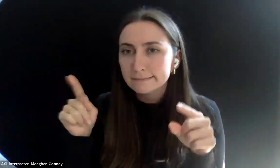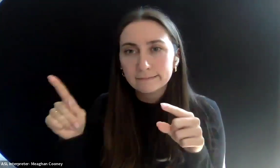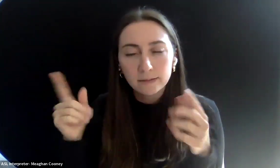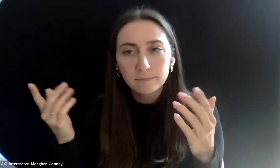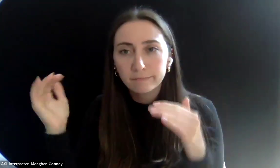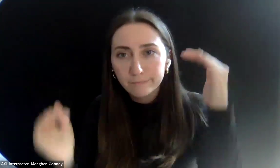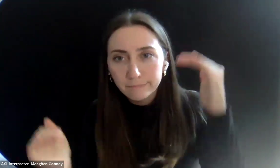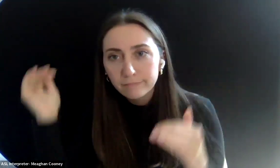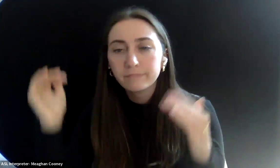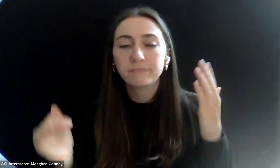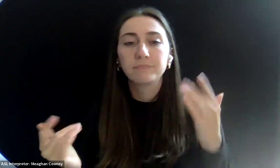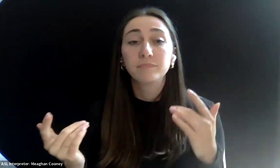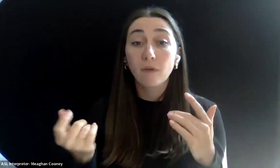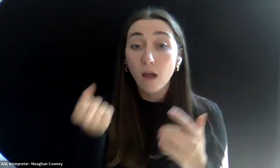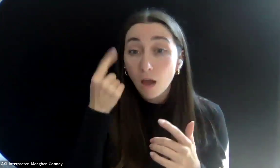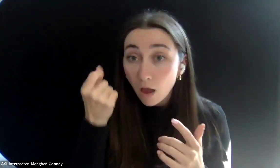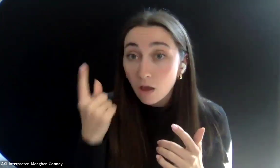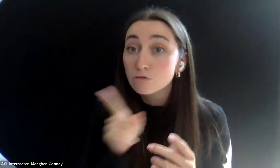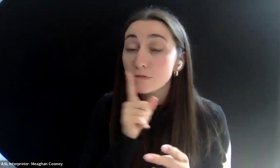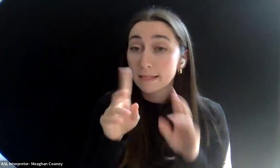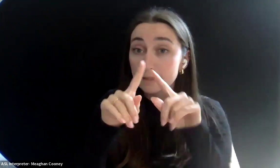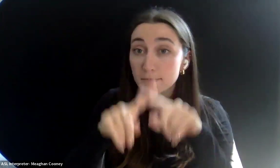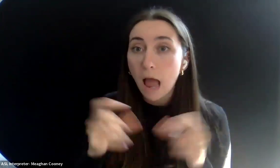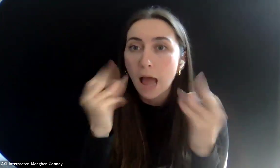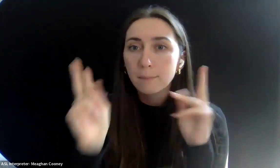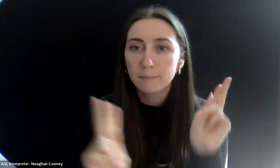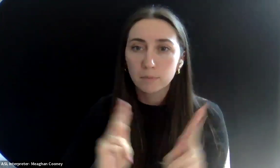dependent on user inputs and we do think at times that the